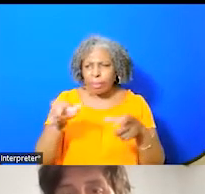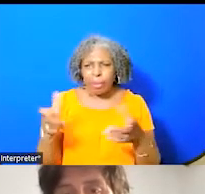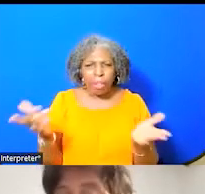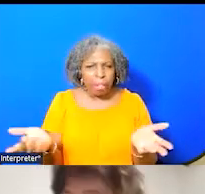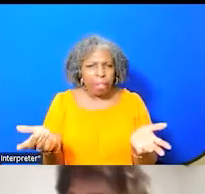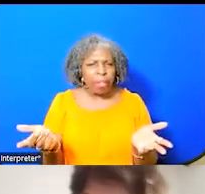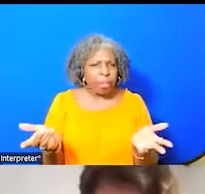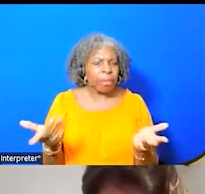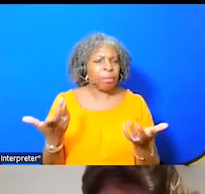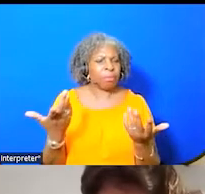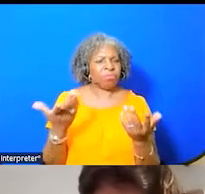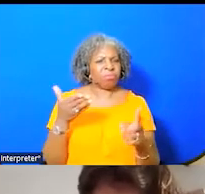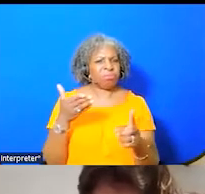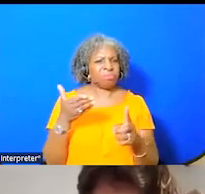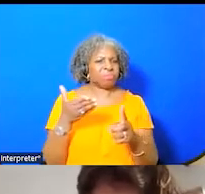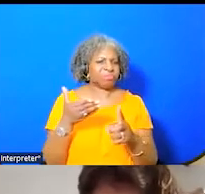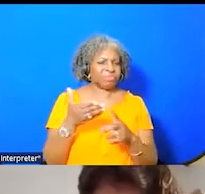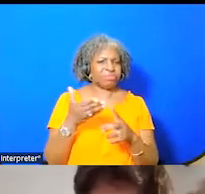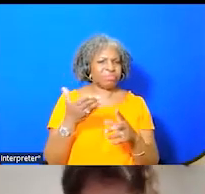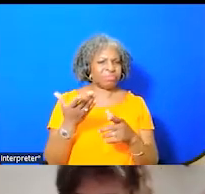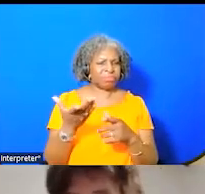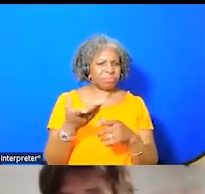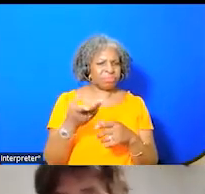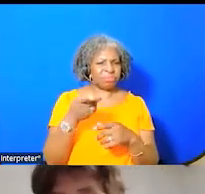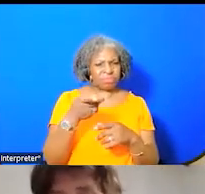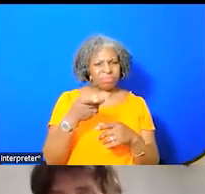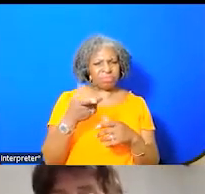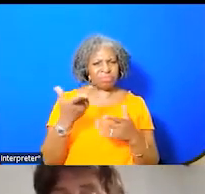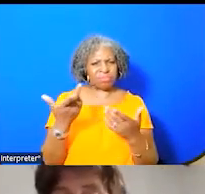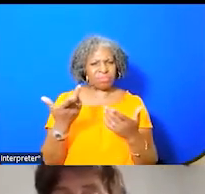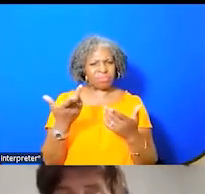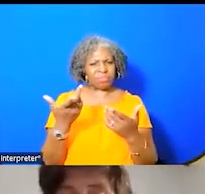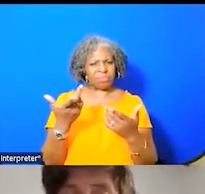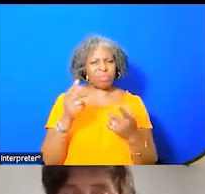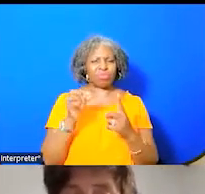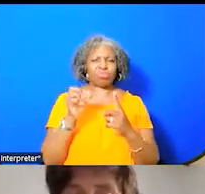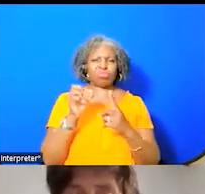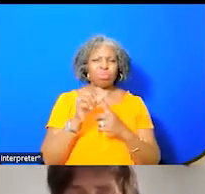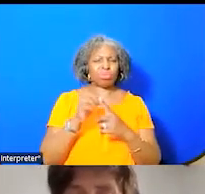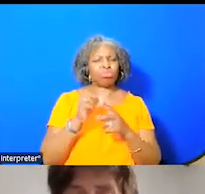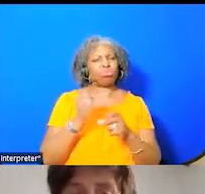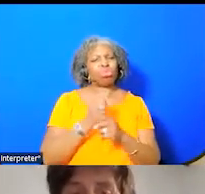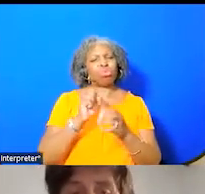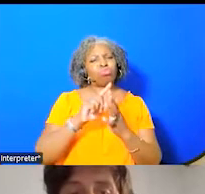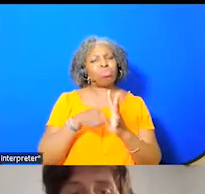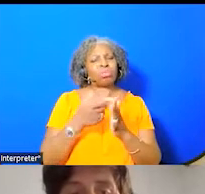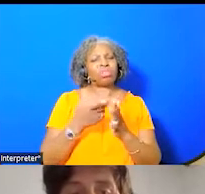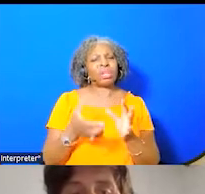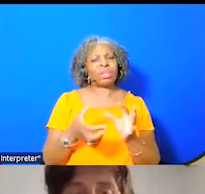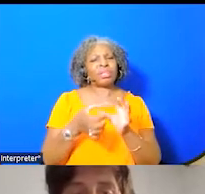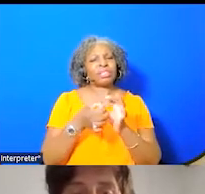Initially, with Cement Fields were up, I was proposing to do a project around shopping